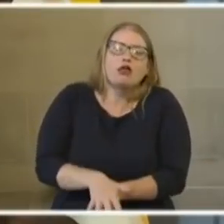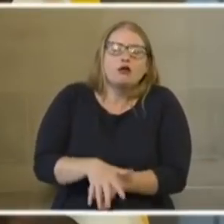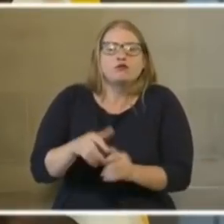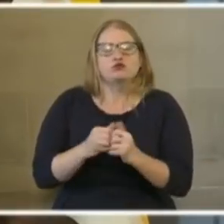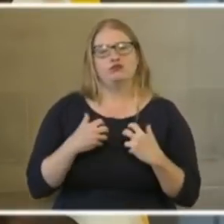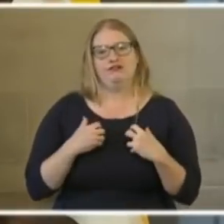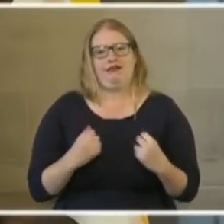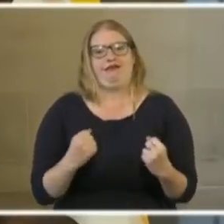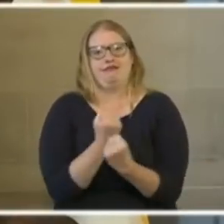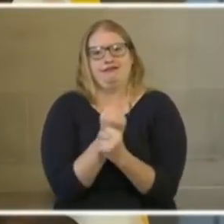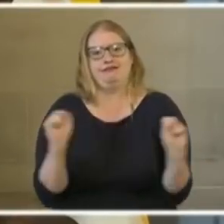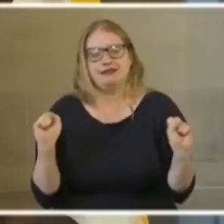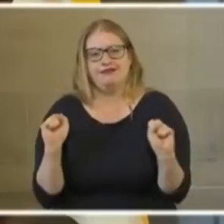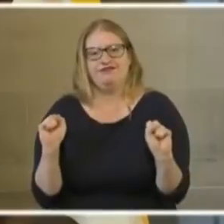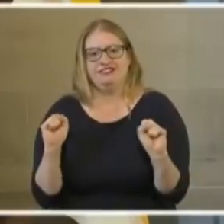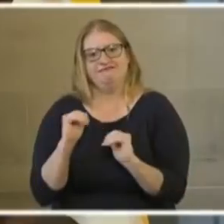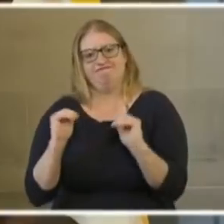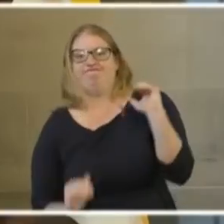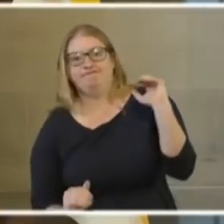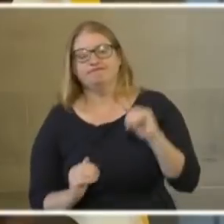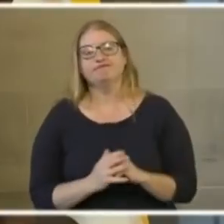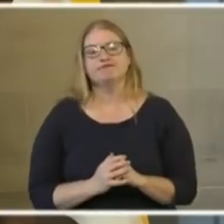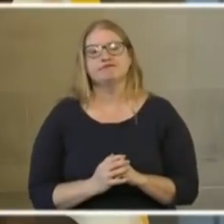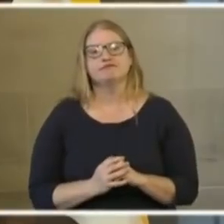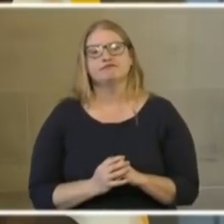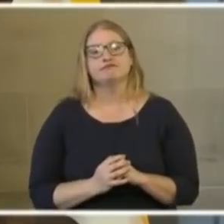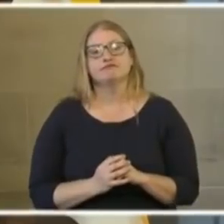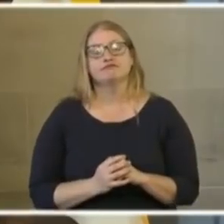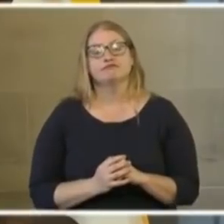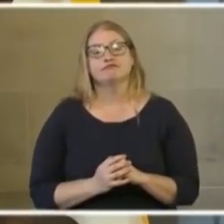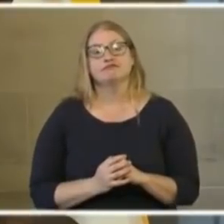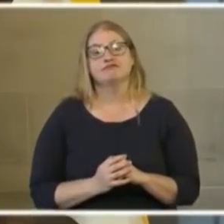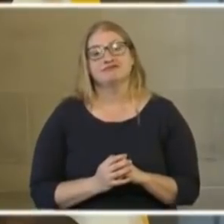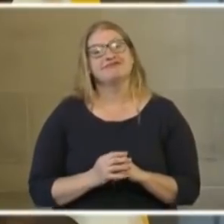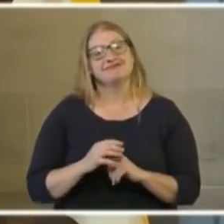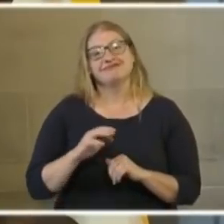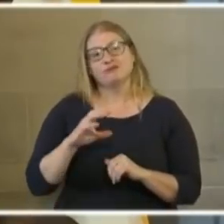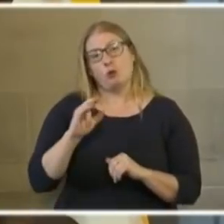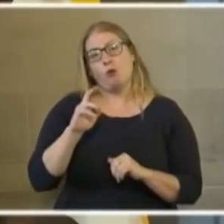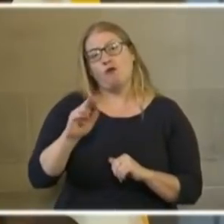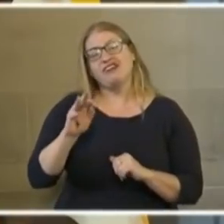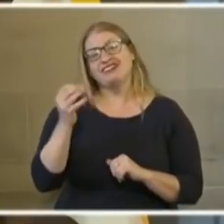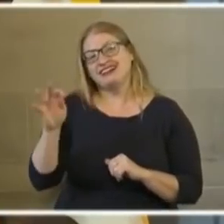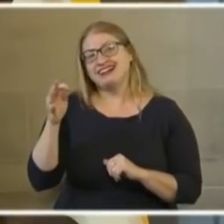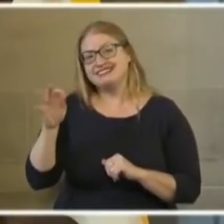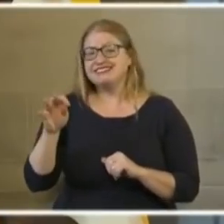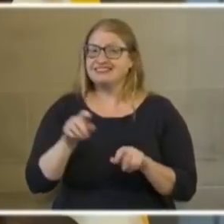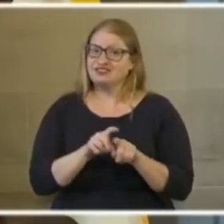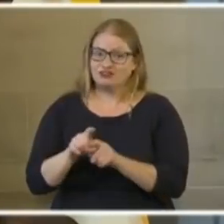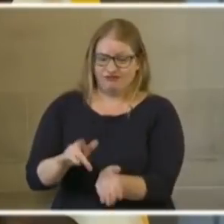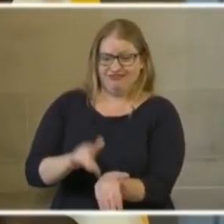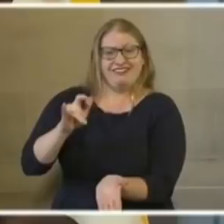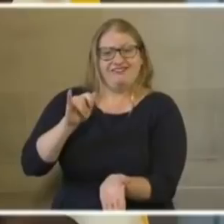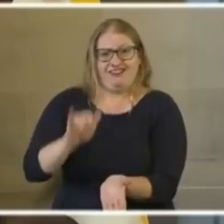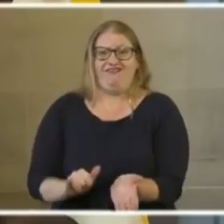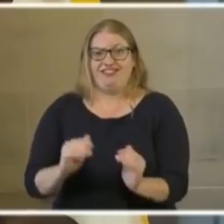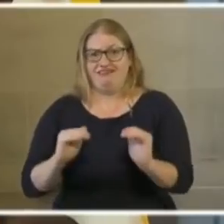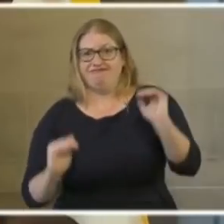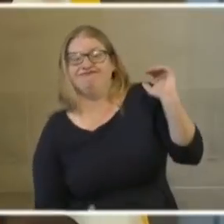PARTICULARLY AMONG COMMUNITIES ALREADY FACING SOCIAL ECONOMIC AND HEALTH INEQUITIES. THE